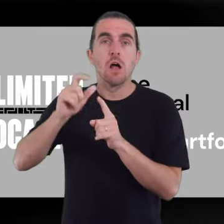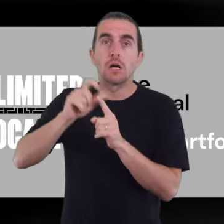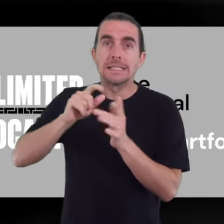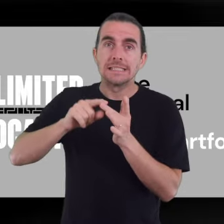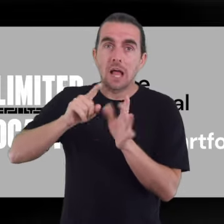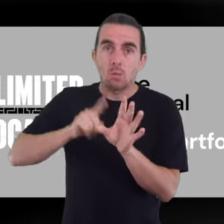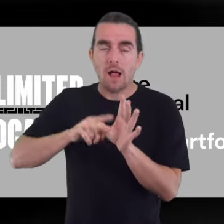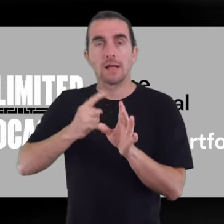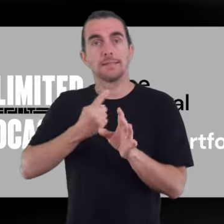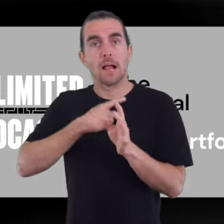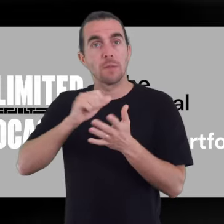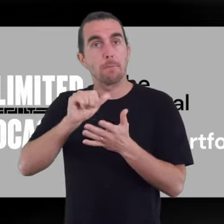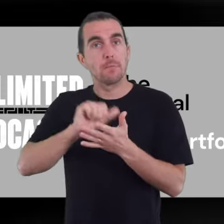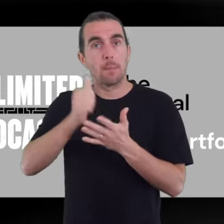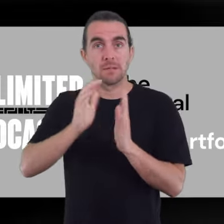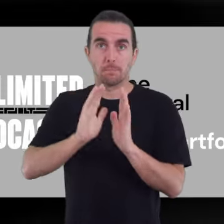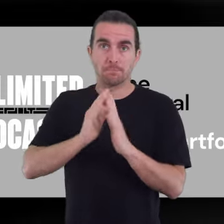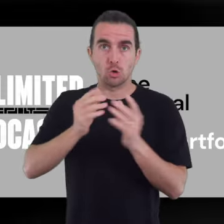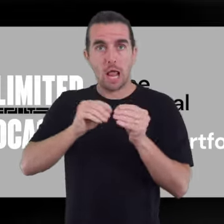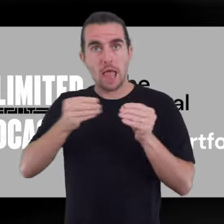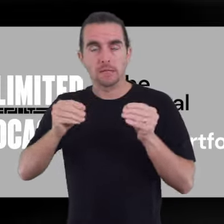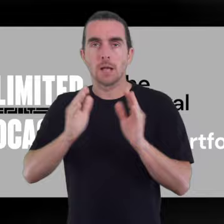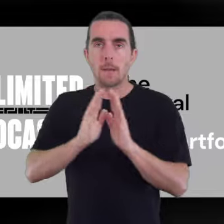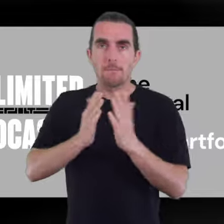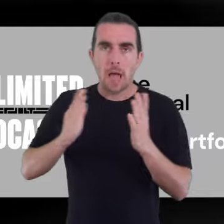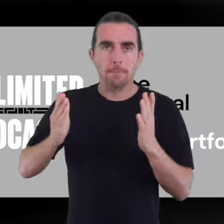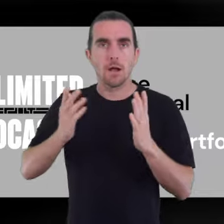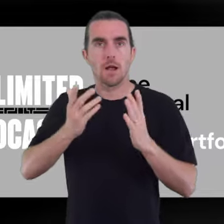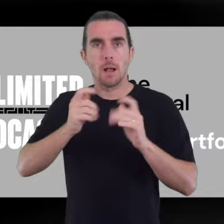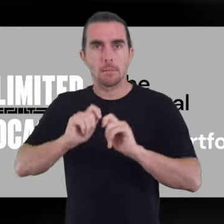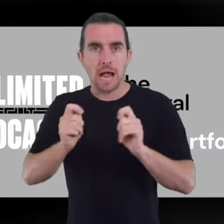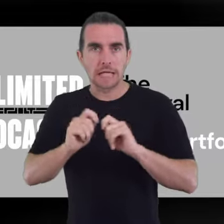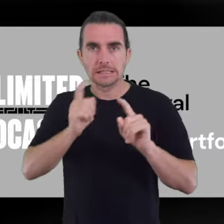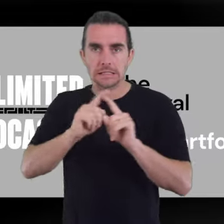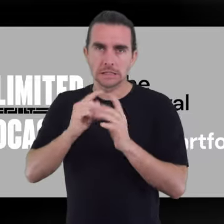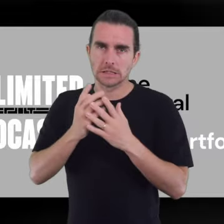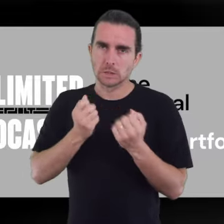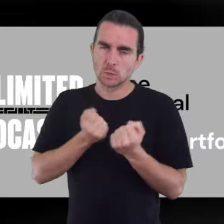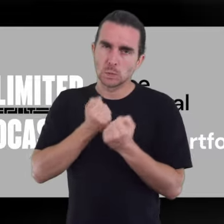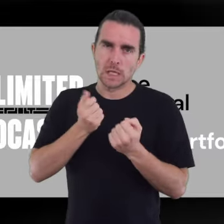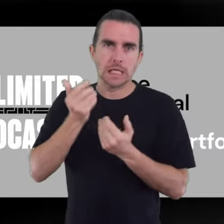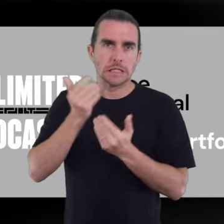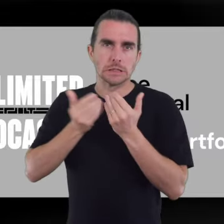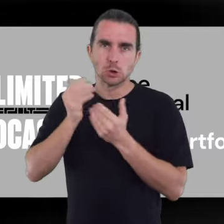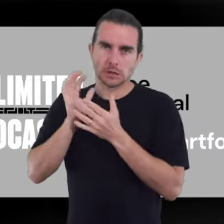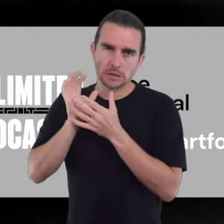self-published booklets, pamphlets, or magazines. They have a really strong history of being used by people